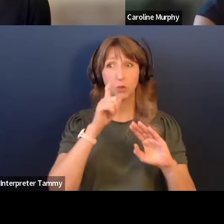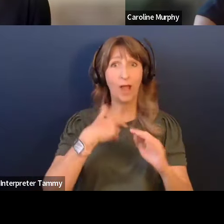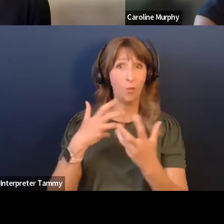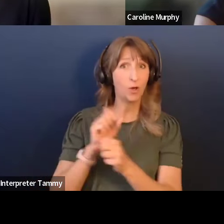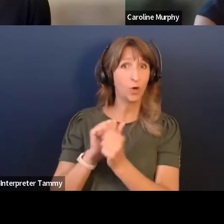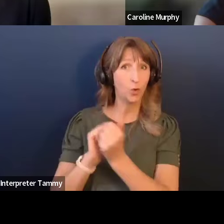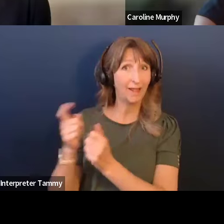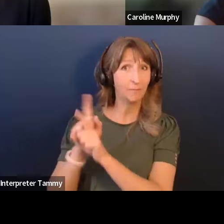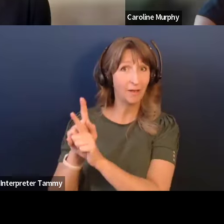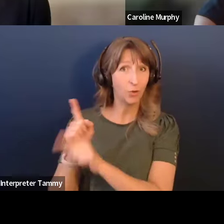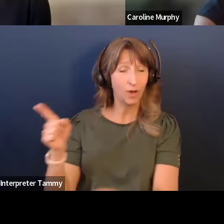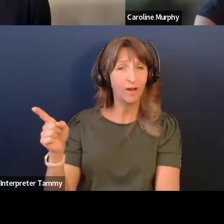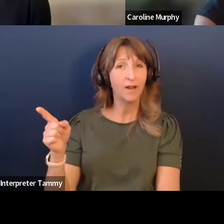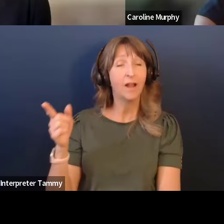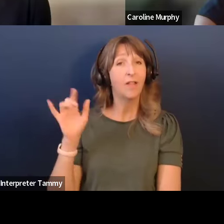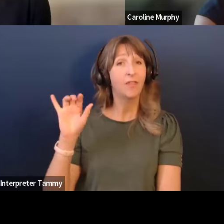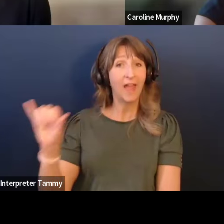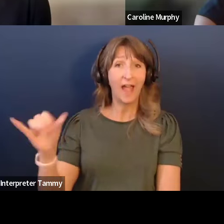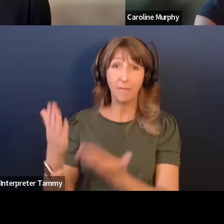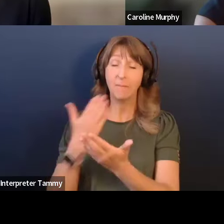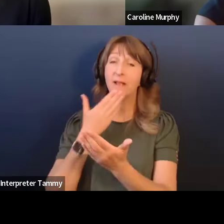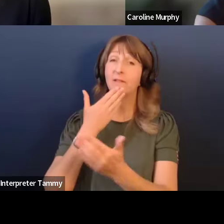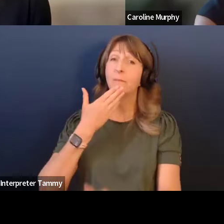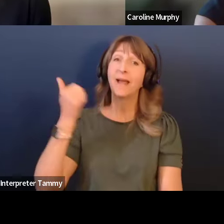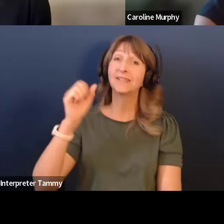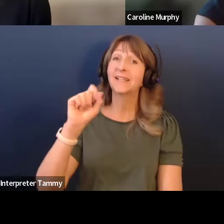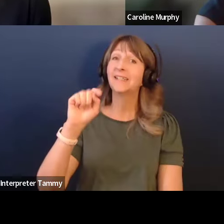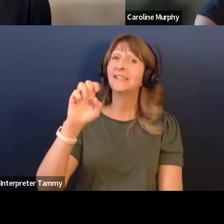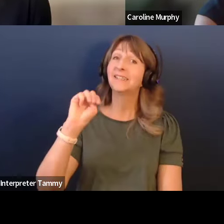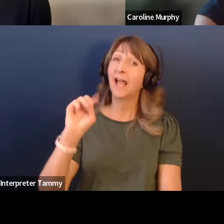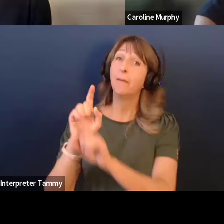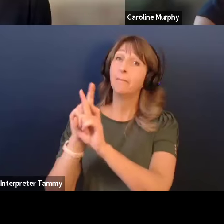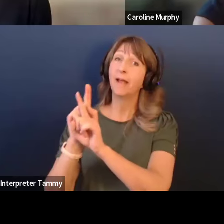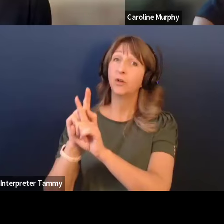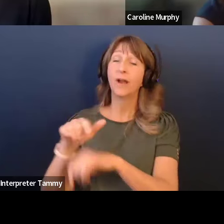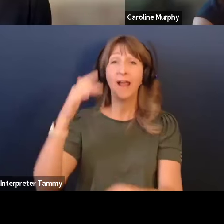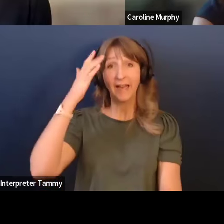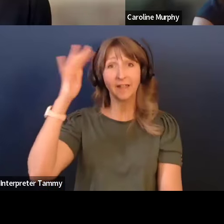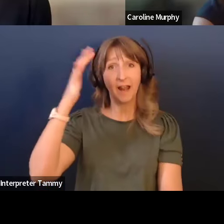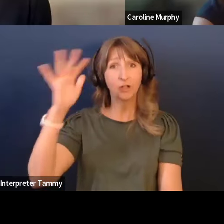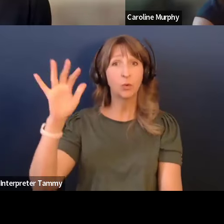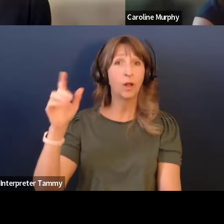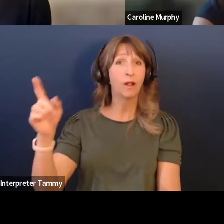That person might be your best STEM mentor. They might be your best intellectual mentor